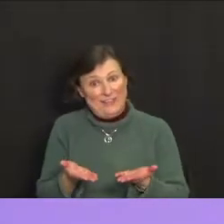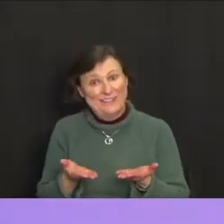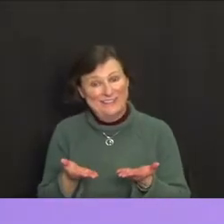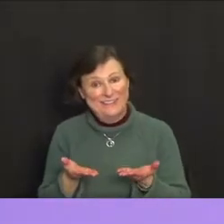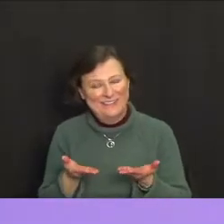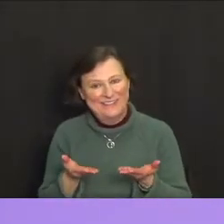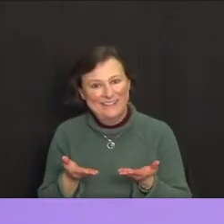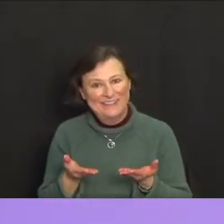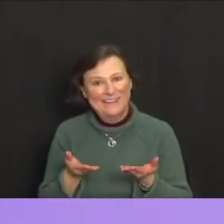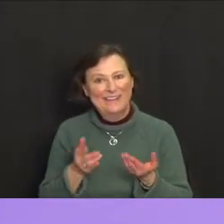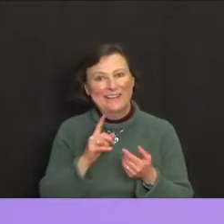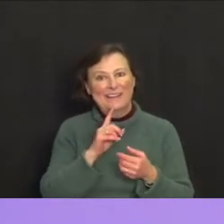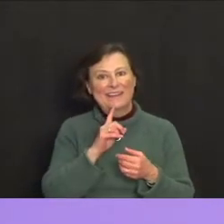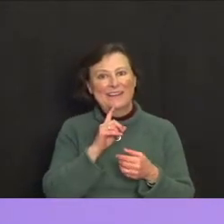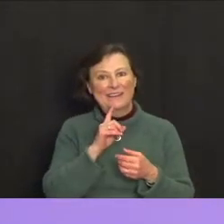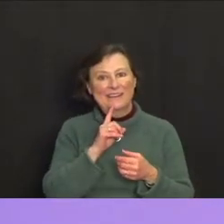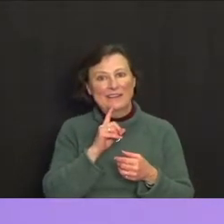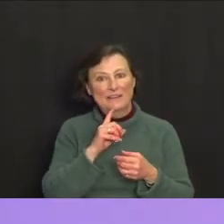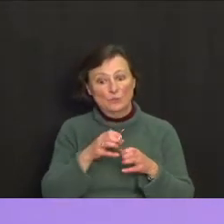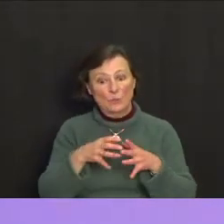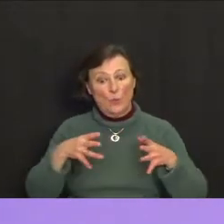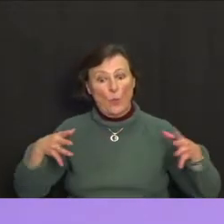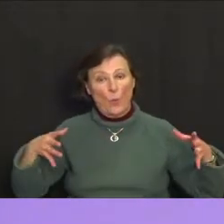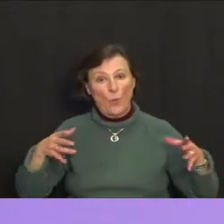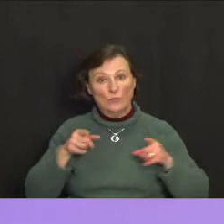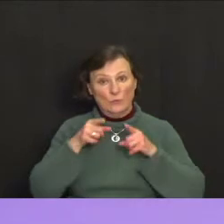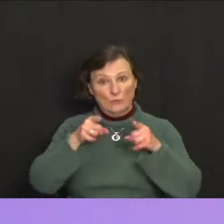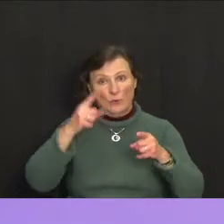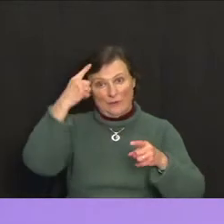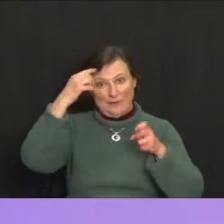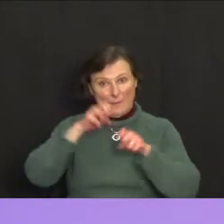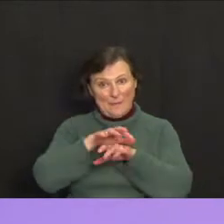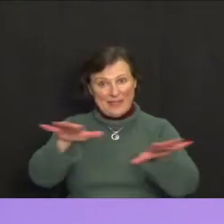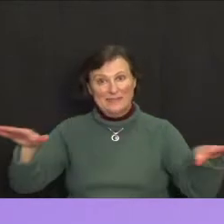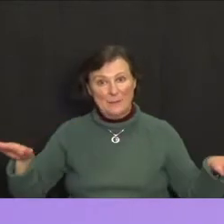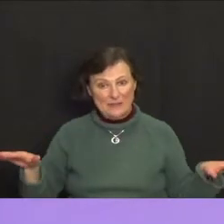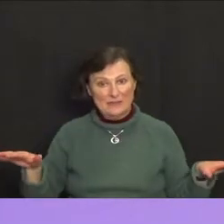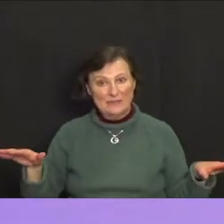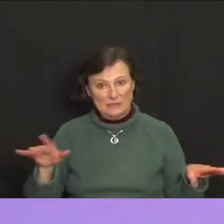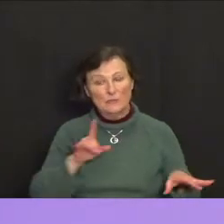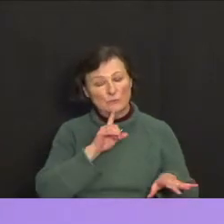In fact it has grown during the pandemic, a truth I'm sure you're well aware of.